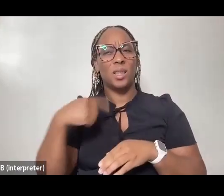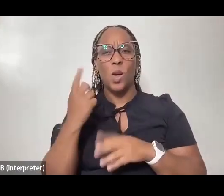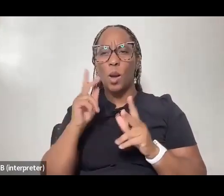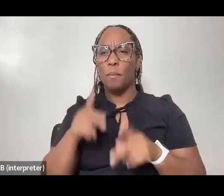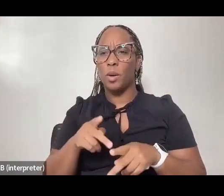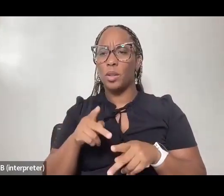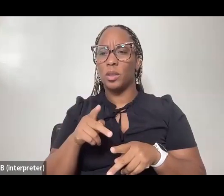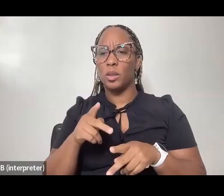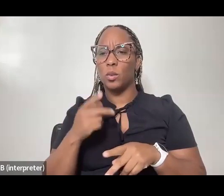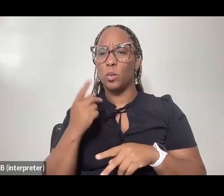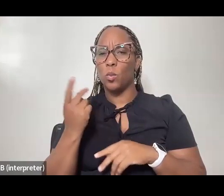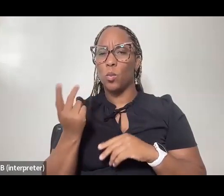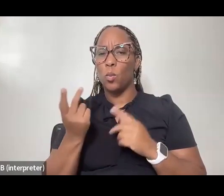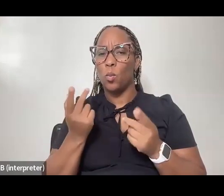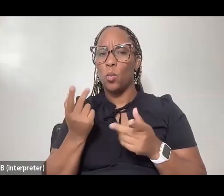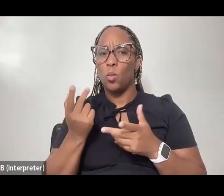know. We have got -- let's see.